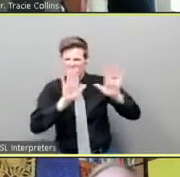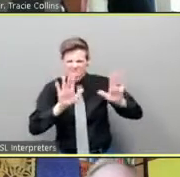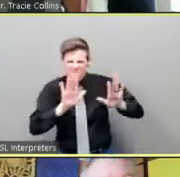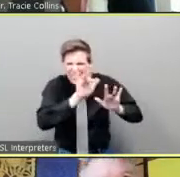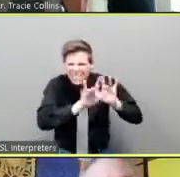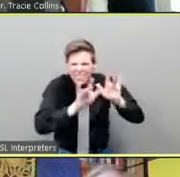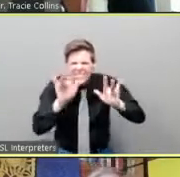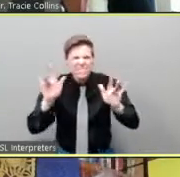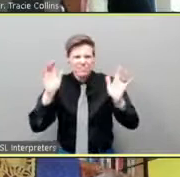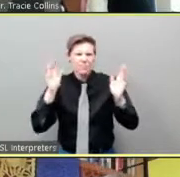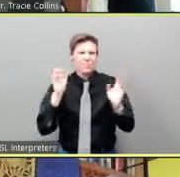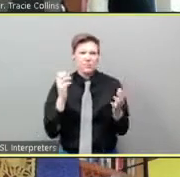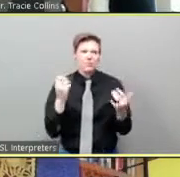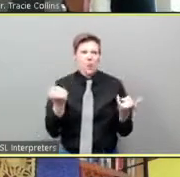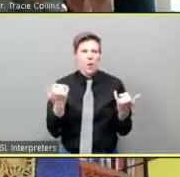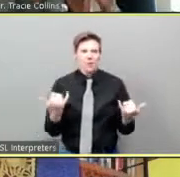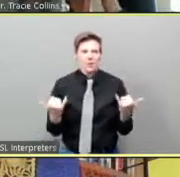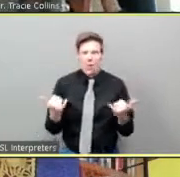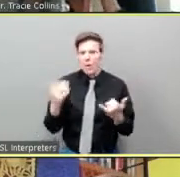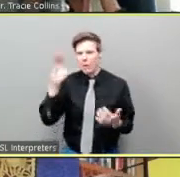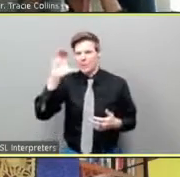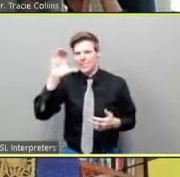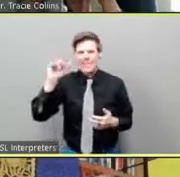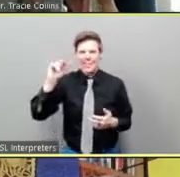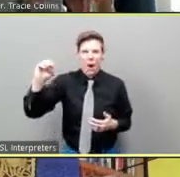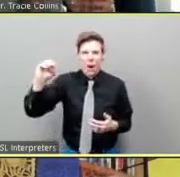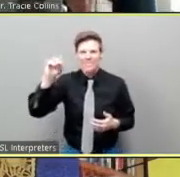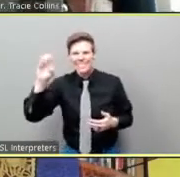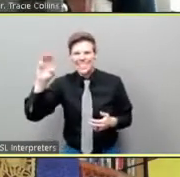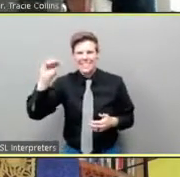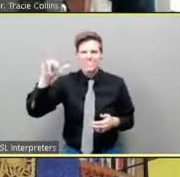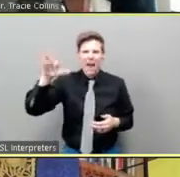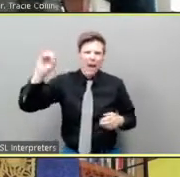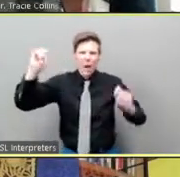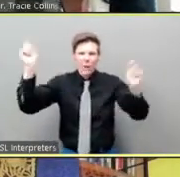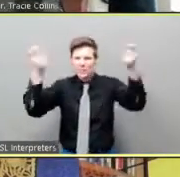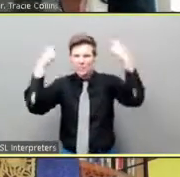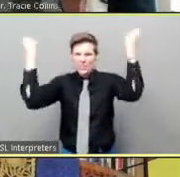a press conference today. So I wish you all a happy cinco de Mayo. This is an